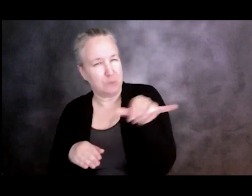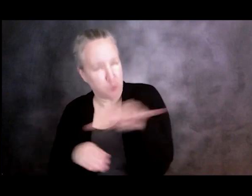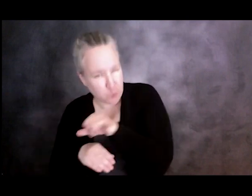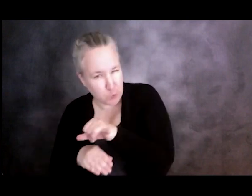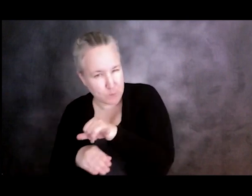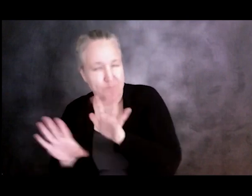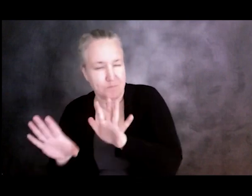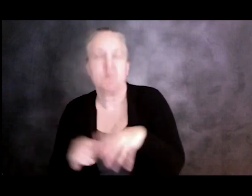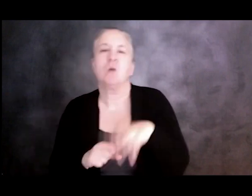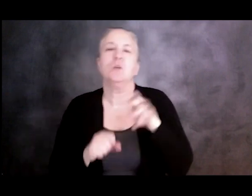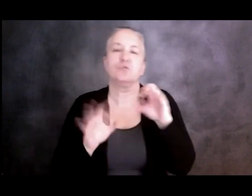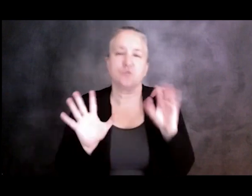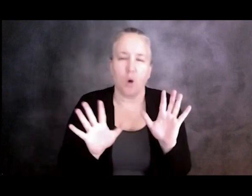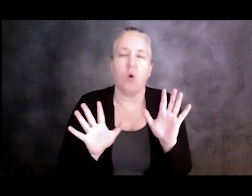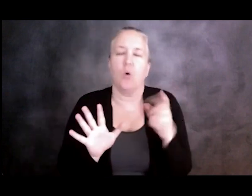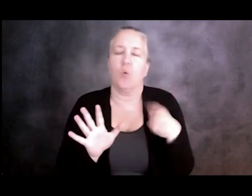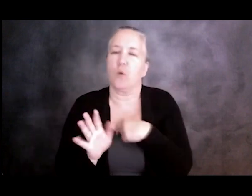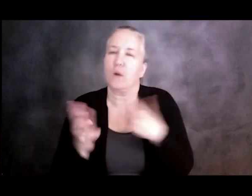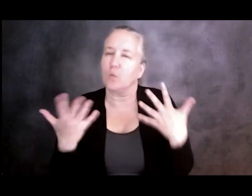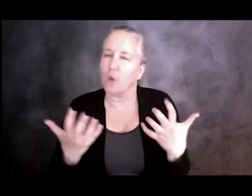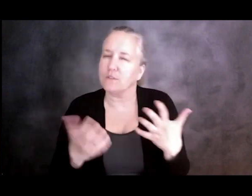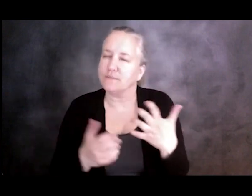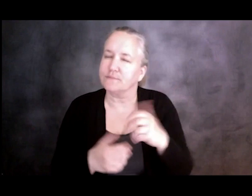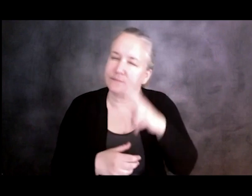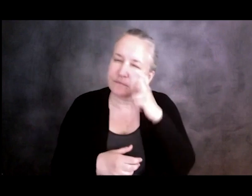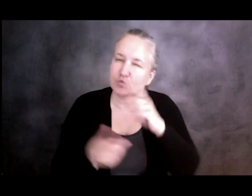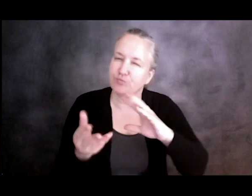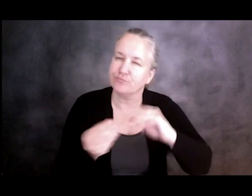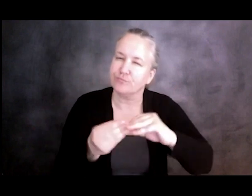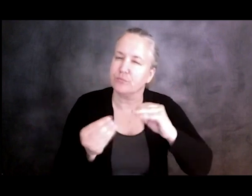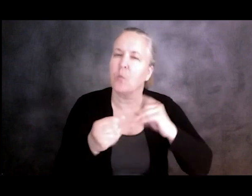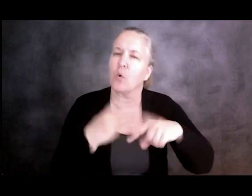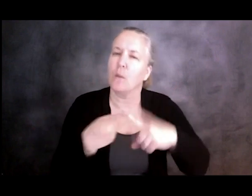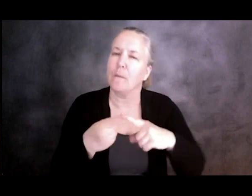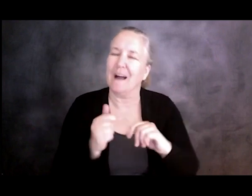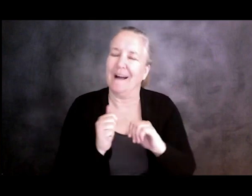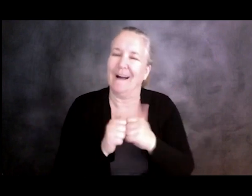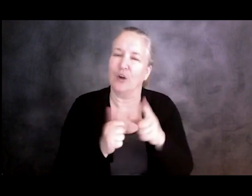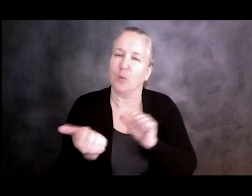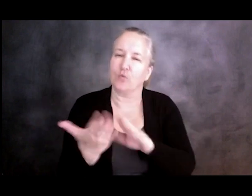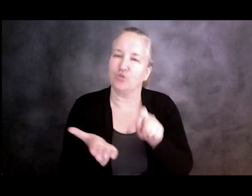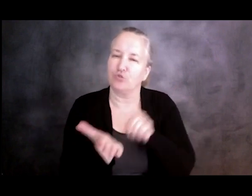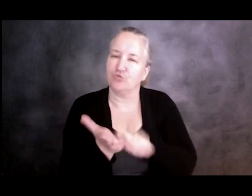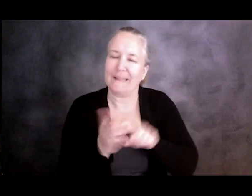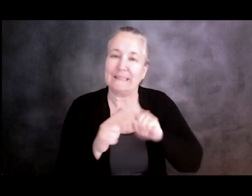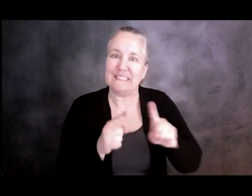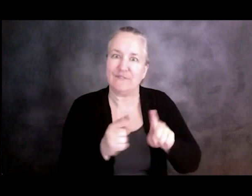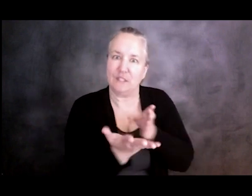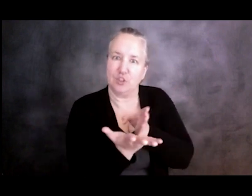So we wanted to just hear you reflect more about how you approach writing in multiple genres but also